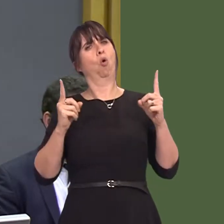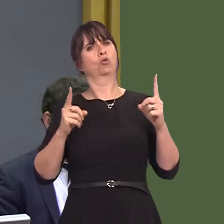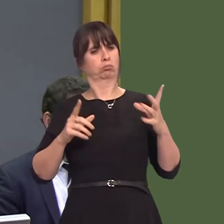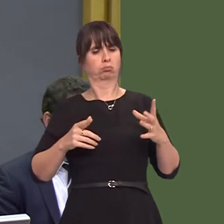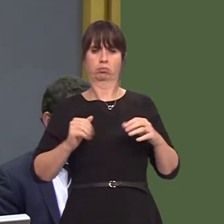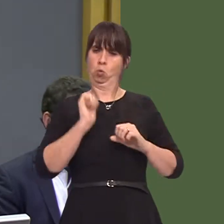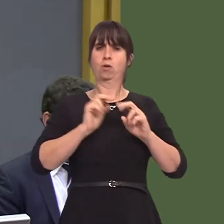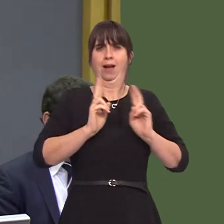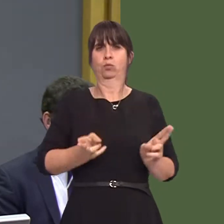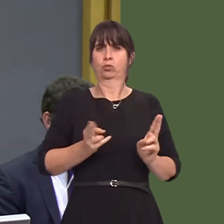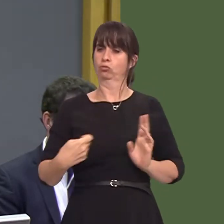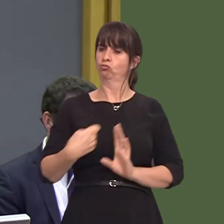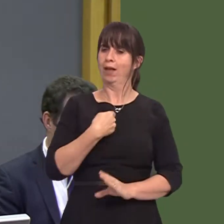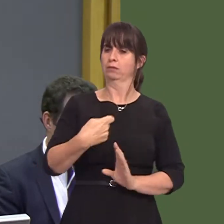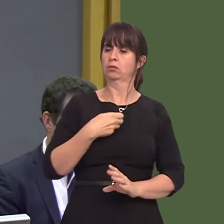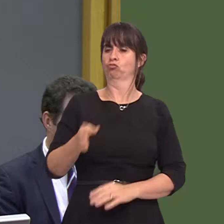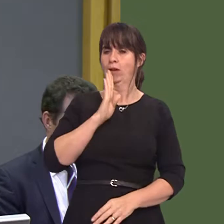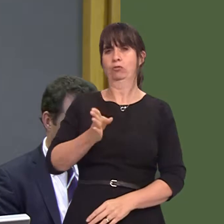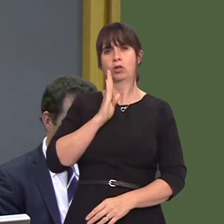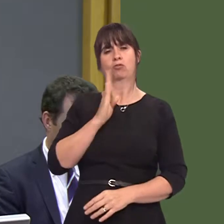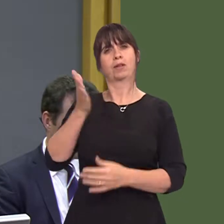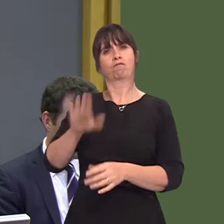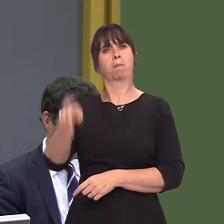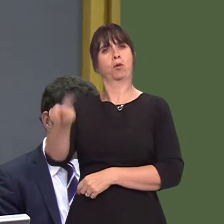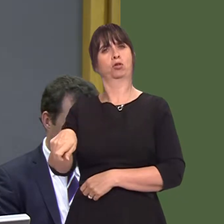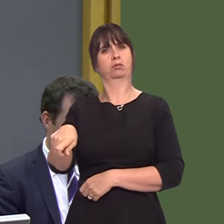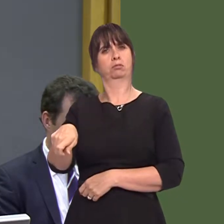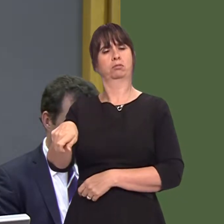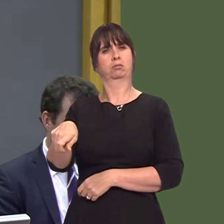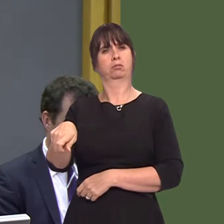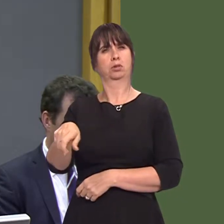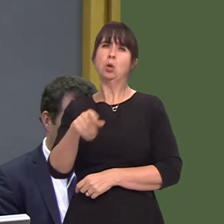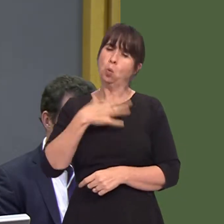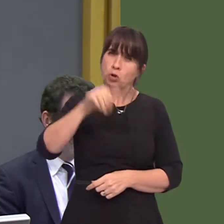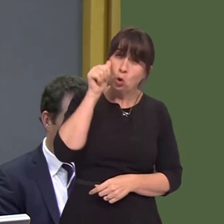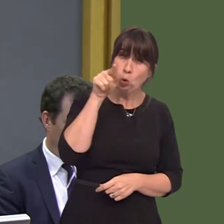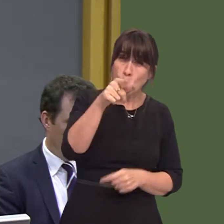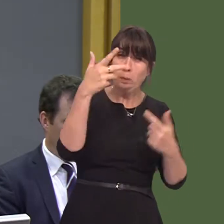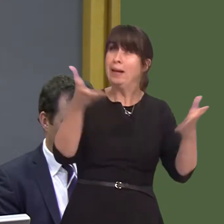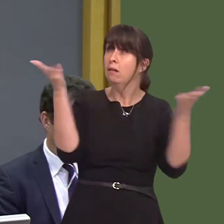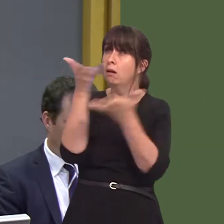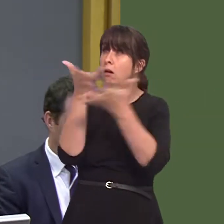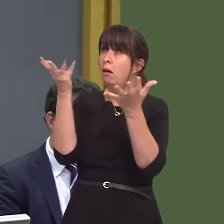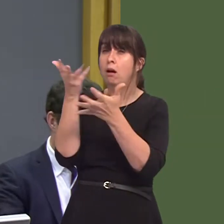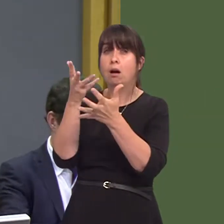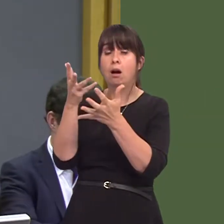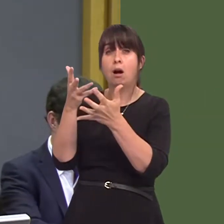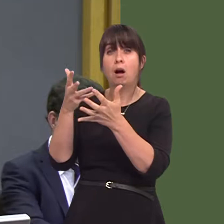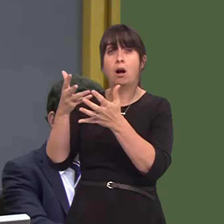to receive the rent payments directly. So, I wondered what conversations youíve had with the UK Government on enabling us